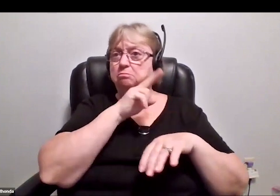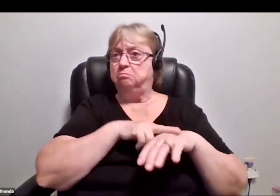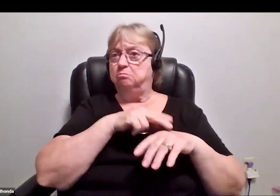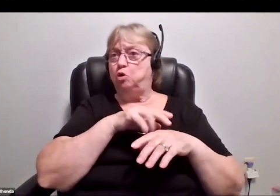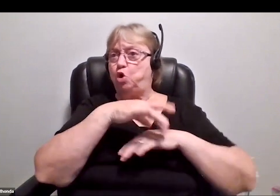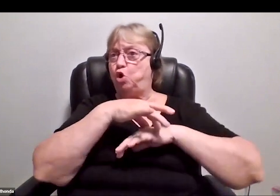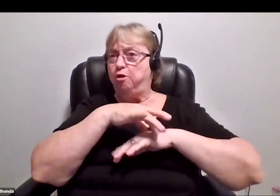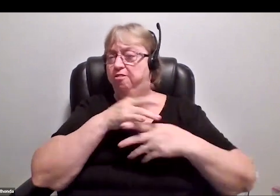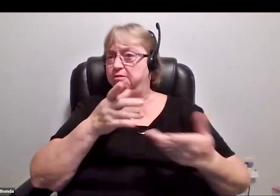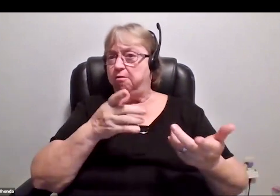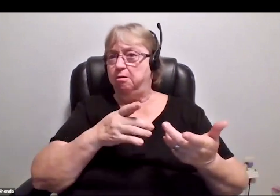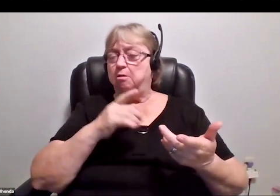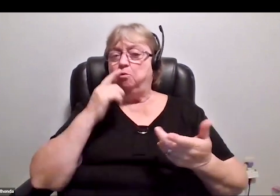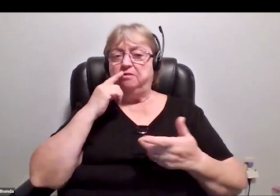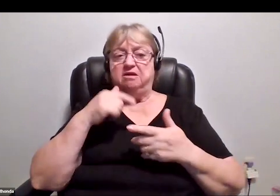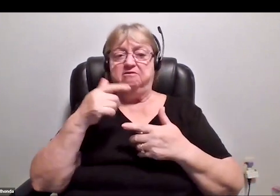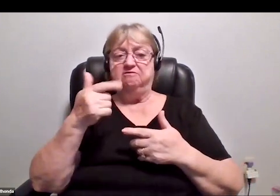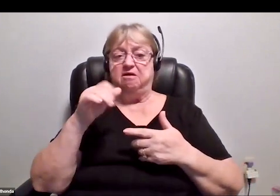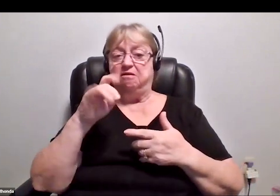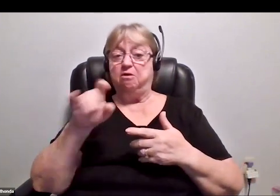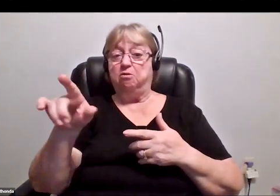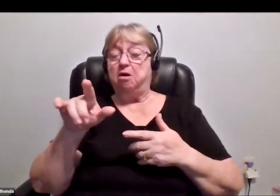demonstrably better at not getting motion sick,